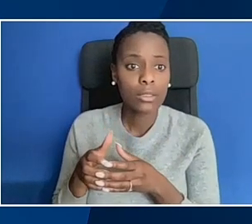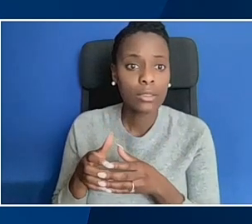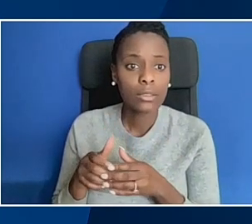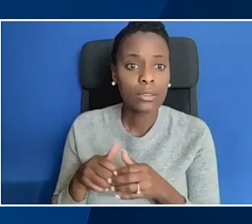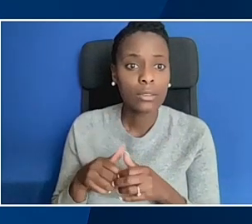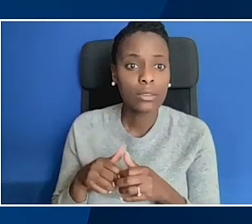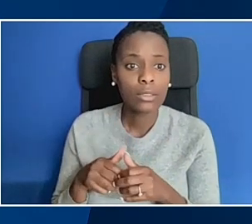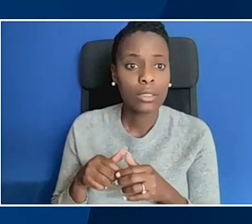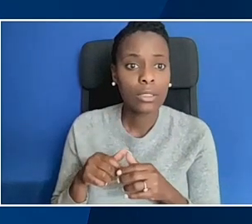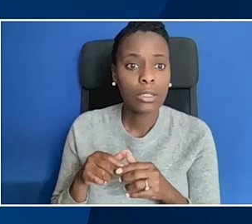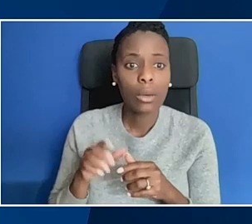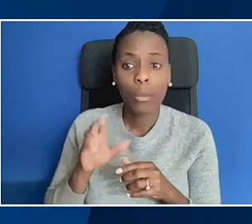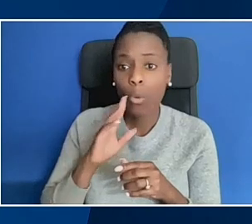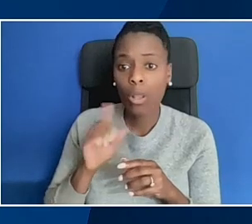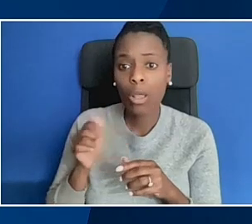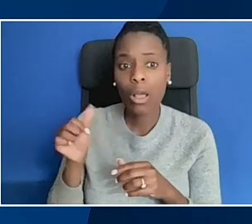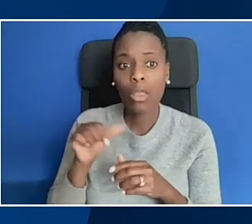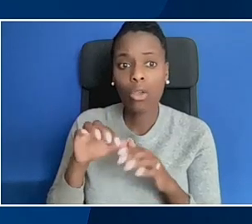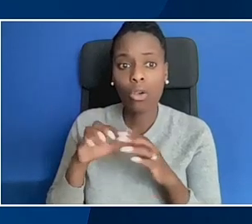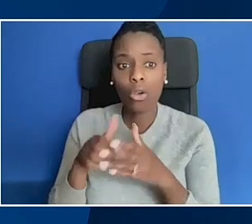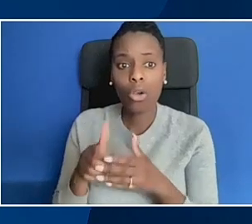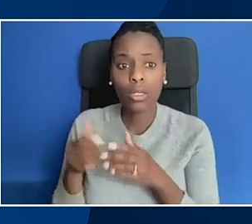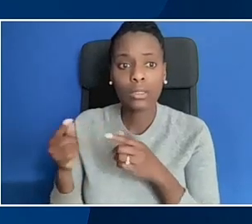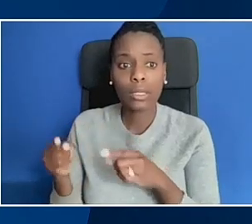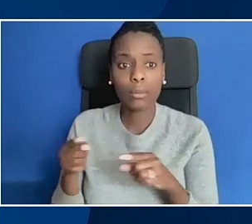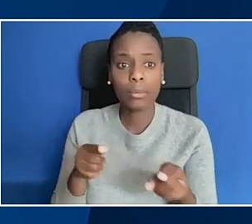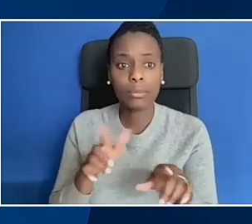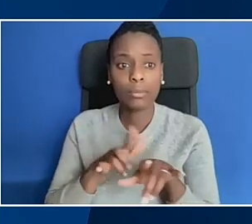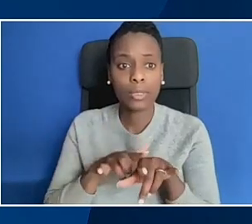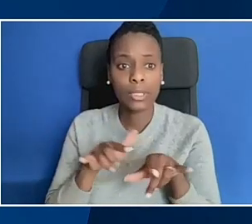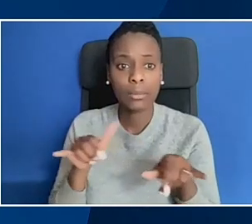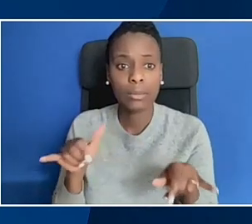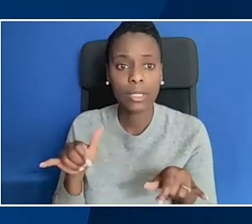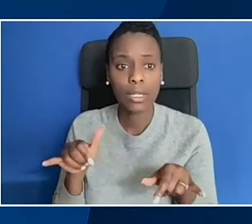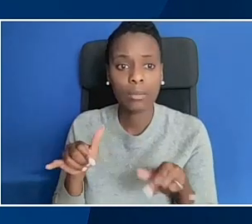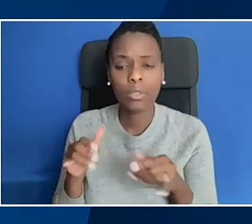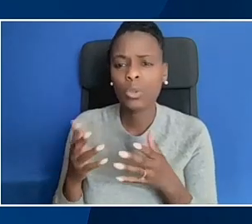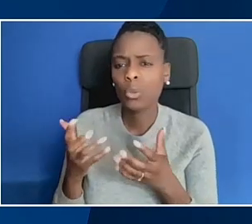taking place to just give me some- and work through some background issues that I need to have a better feel for.